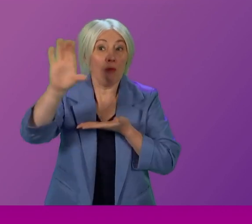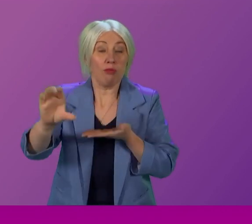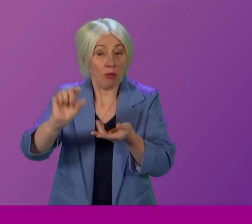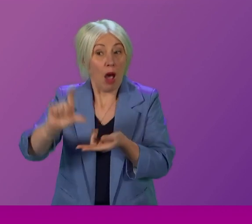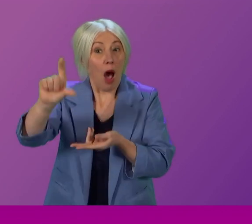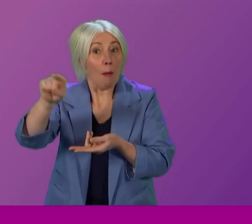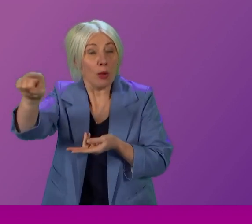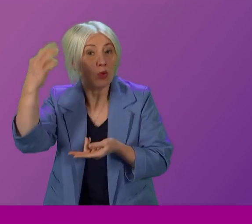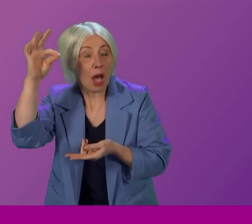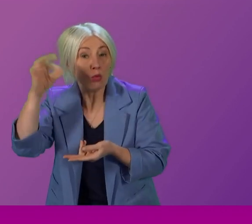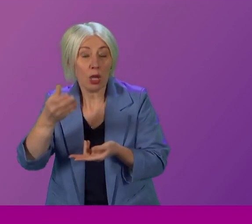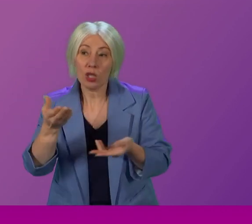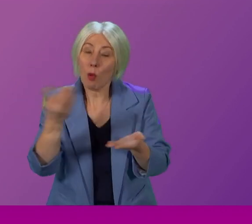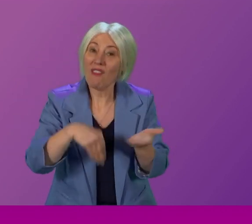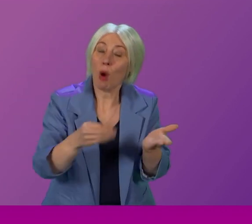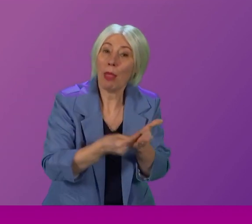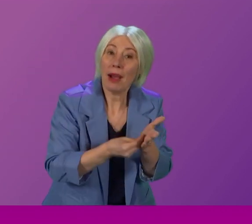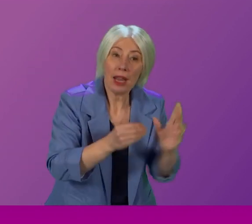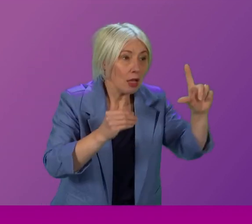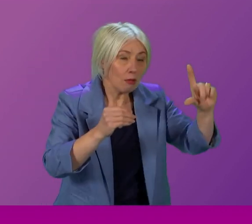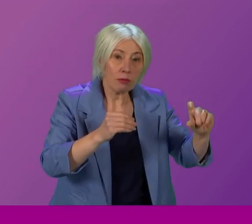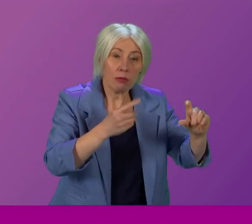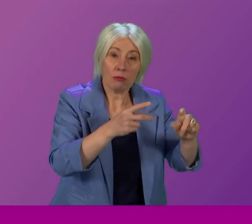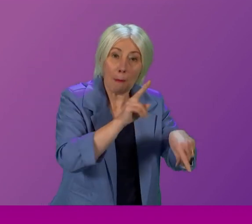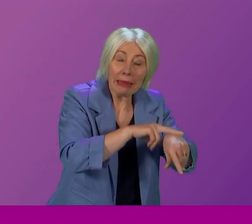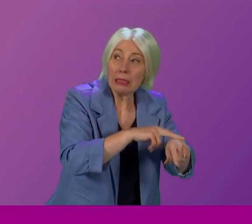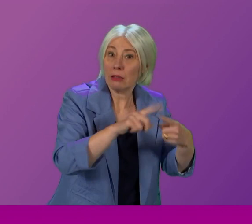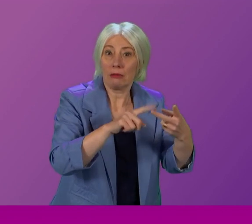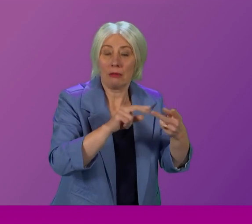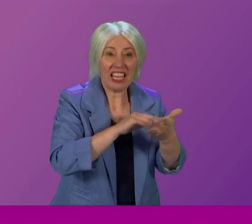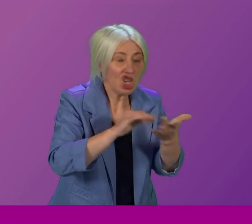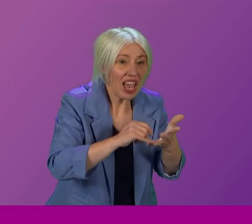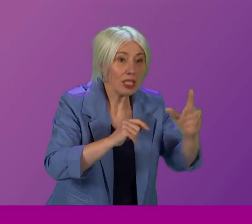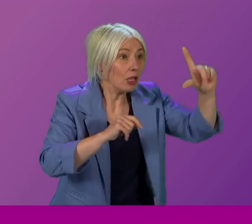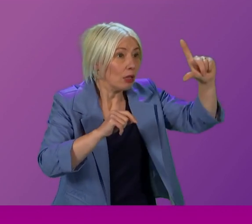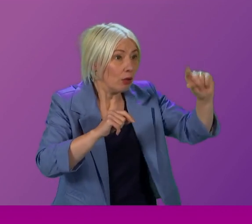it be from the national health service, the police budget or social security? These are